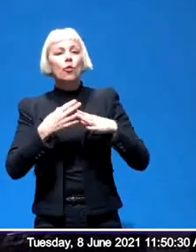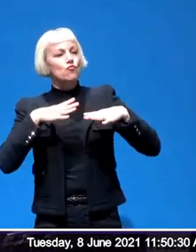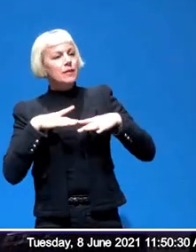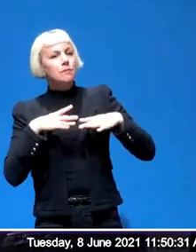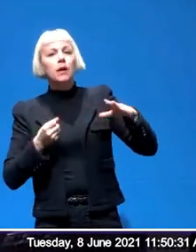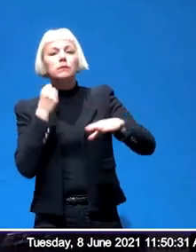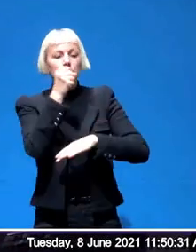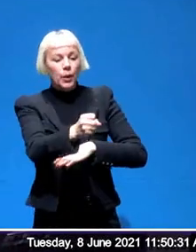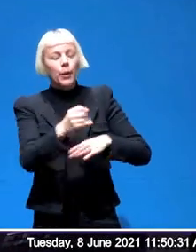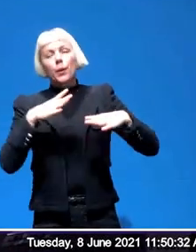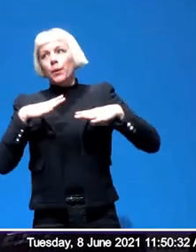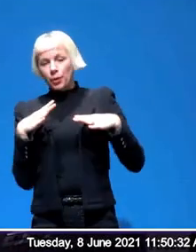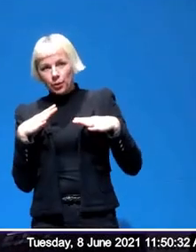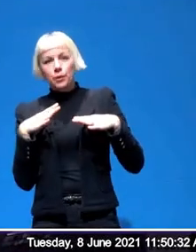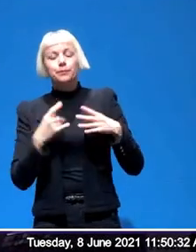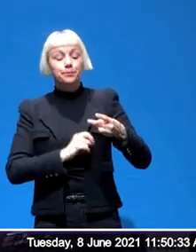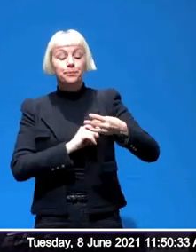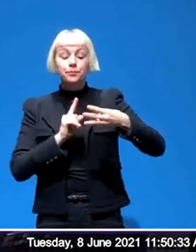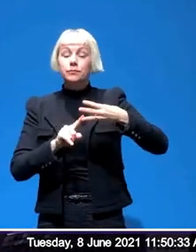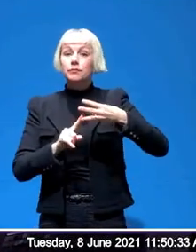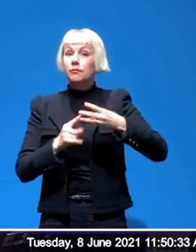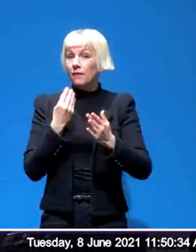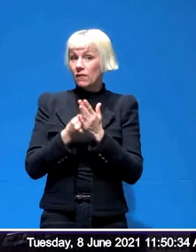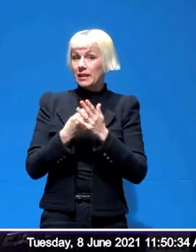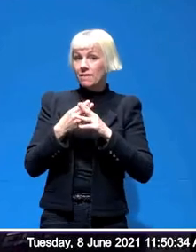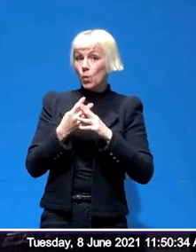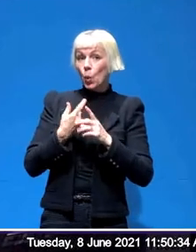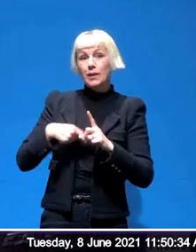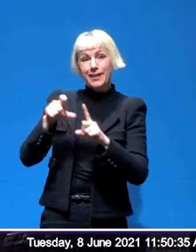It also provided funding to get assessments done that would provide